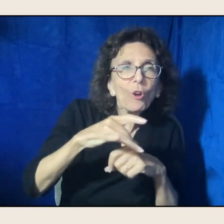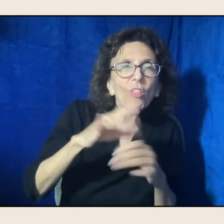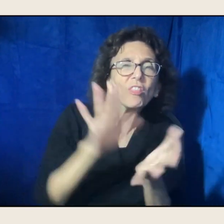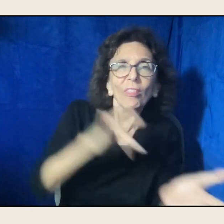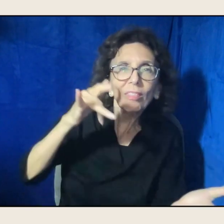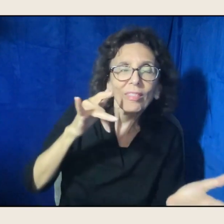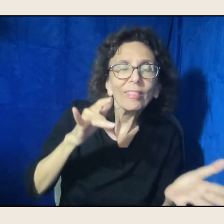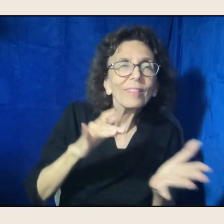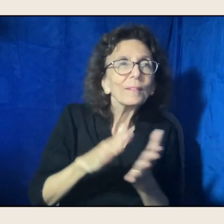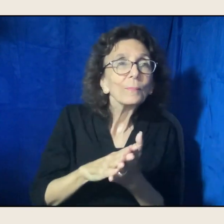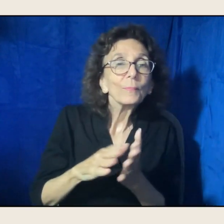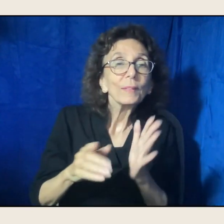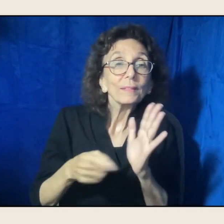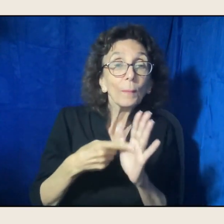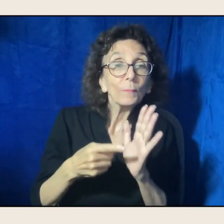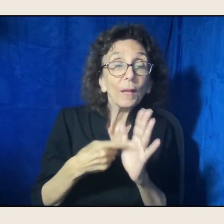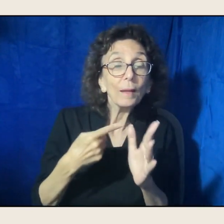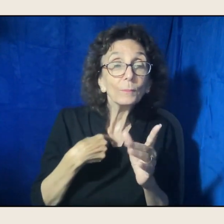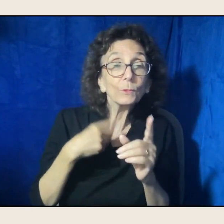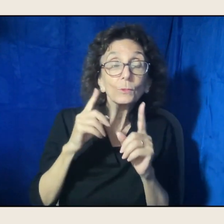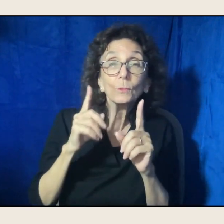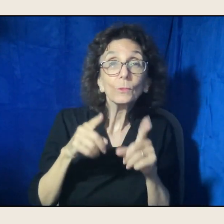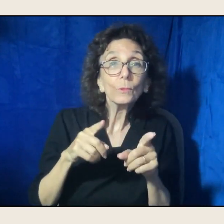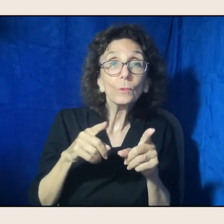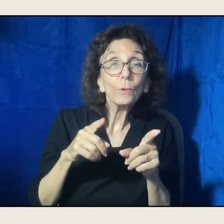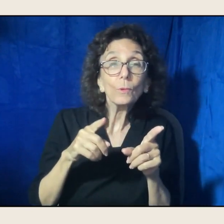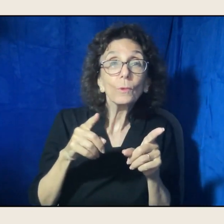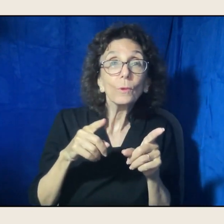Like I went to New Orleans after Katrina to help,